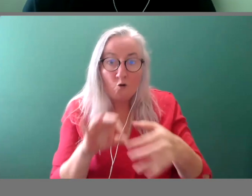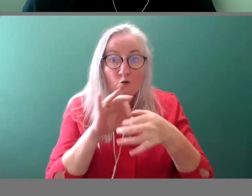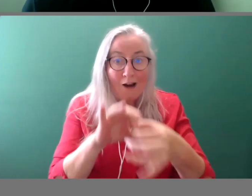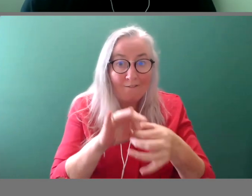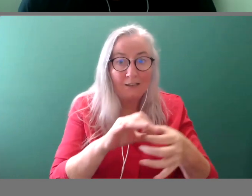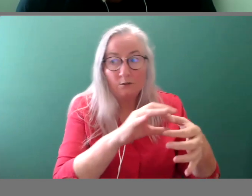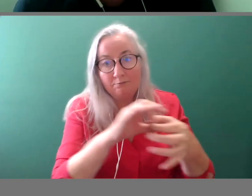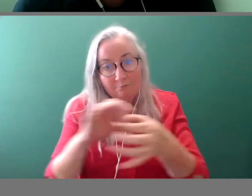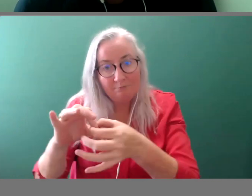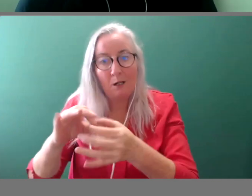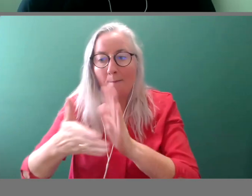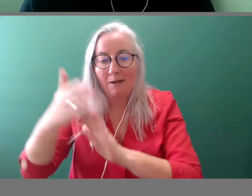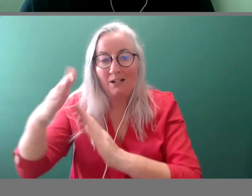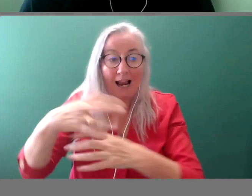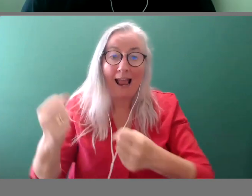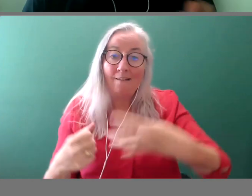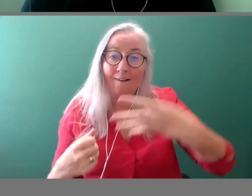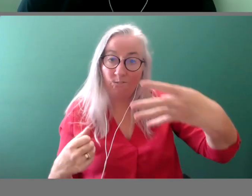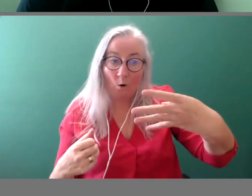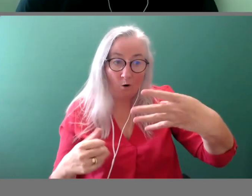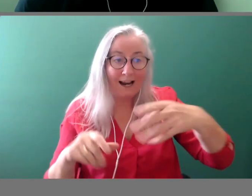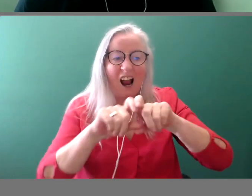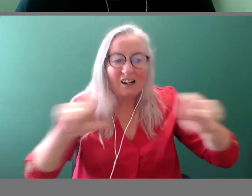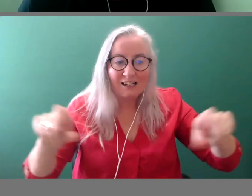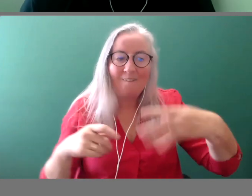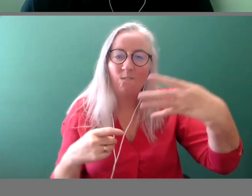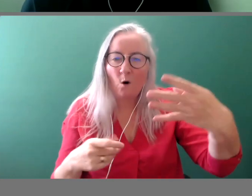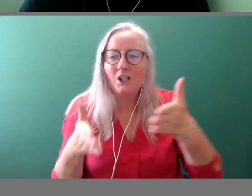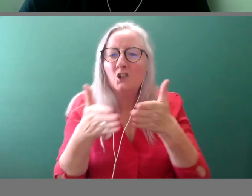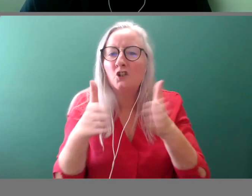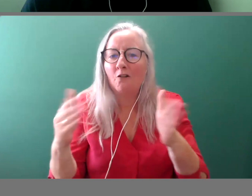we have article 4. This is around general obligations to undertake and promote research